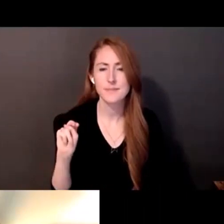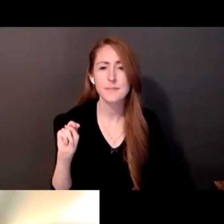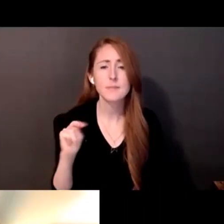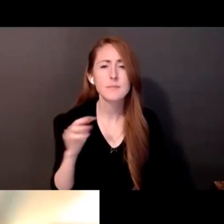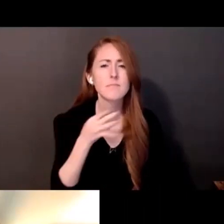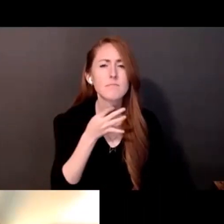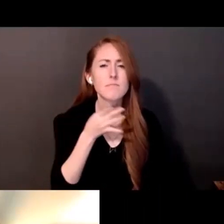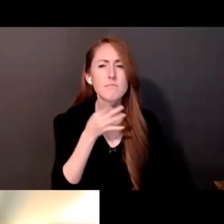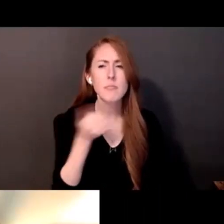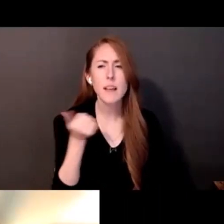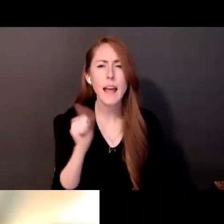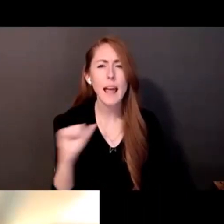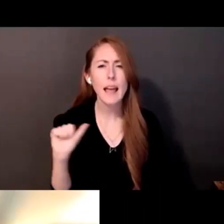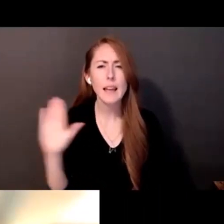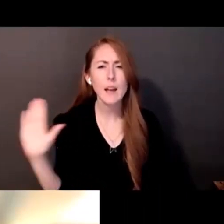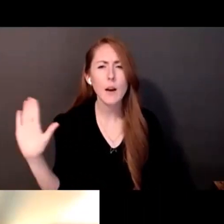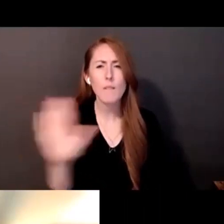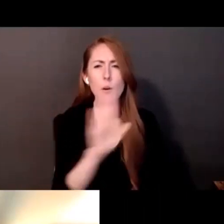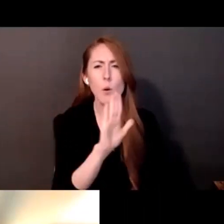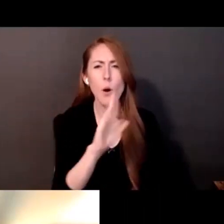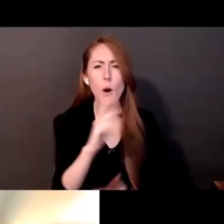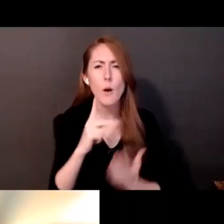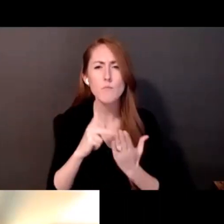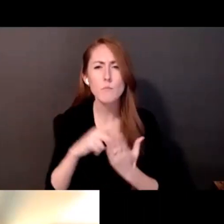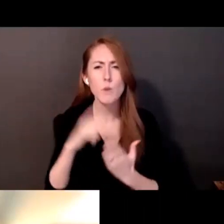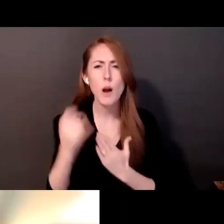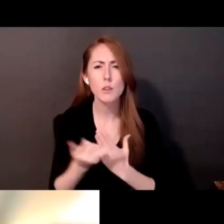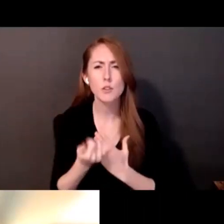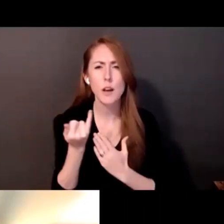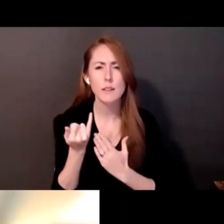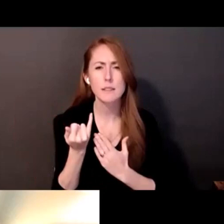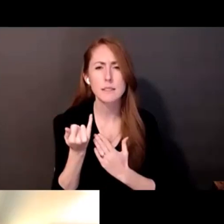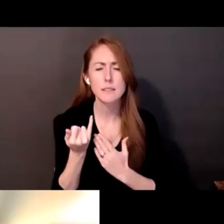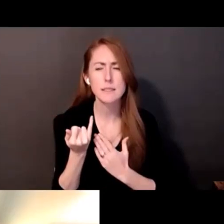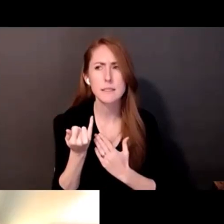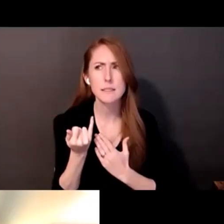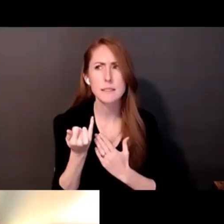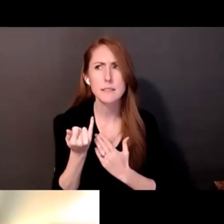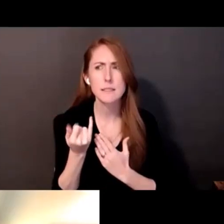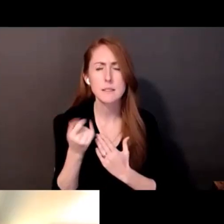have to give onboarding, like almost formal training